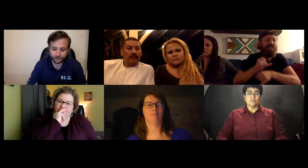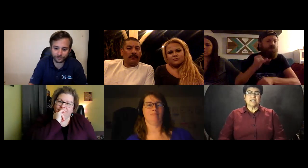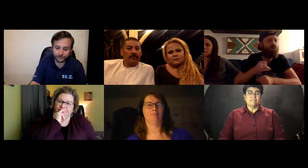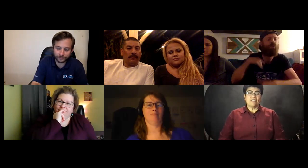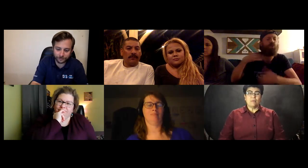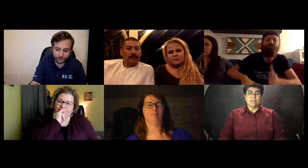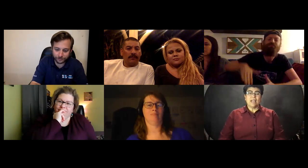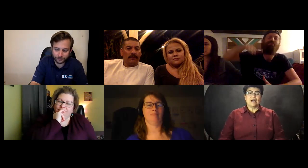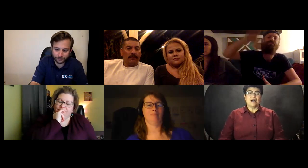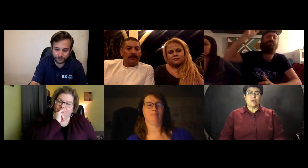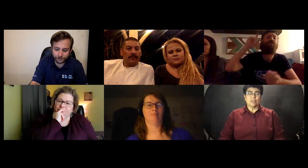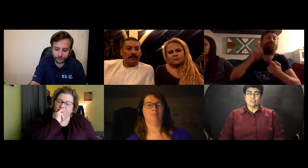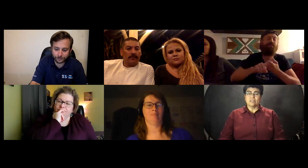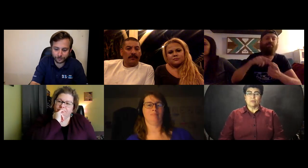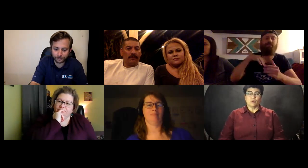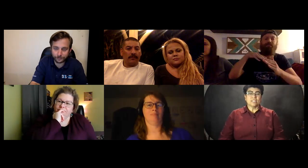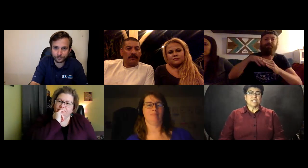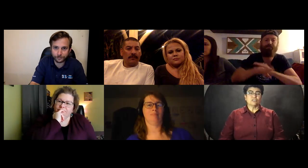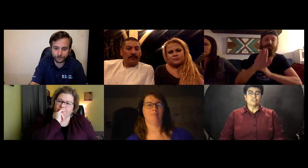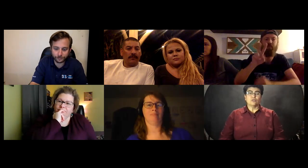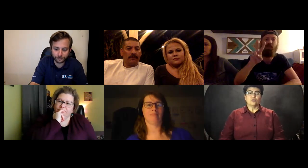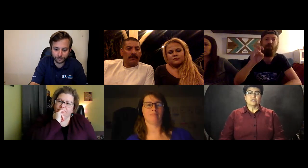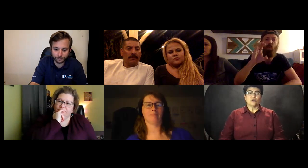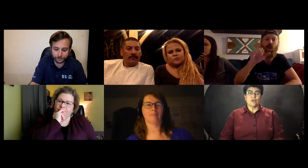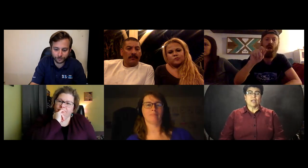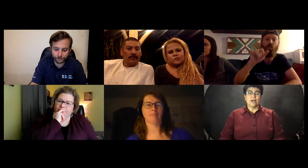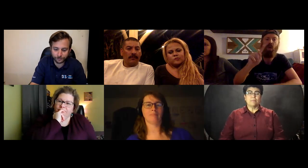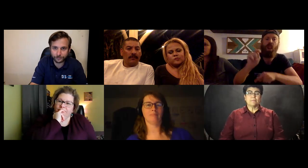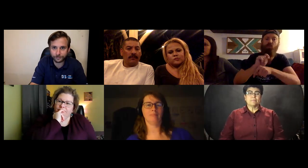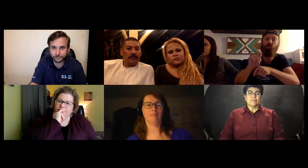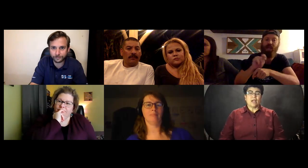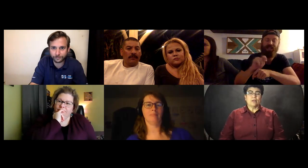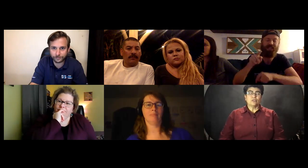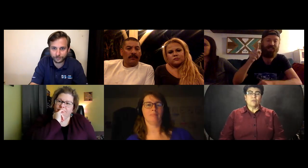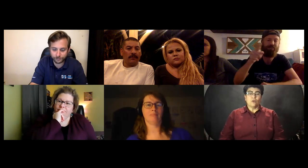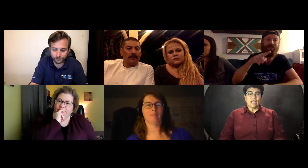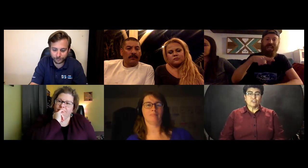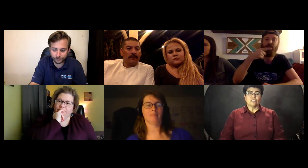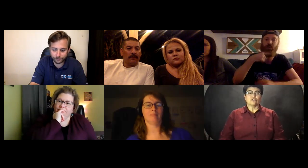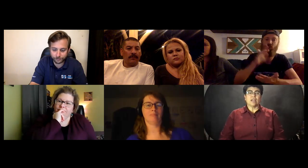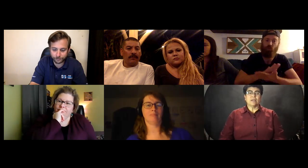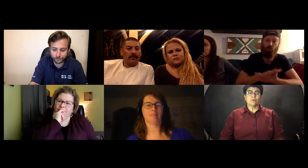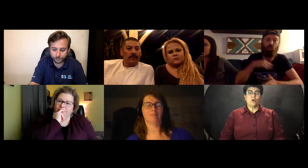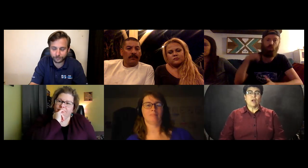deaf family i went to residential schools growing up